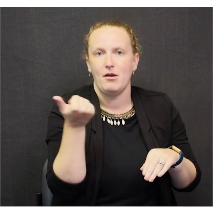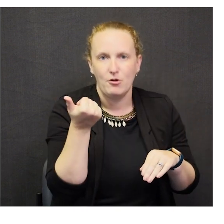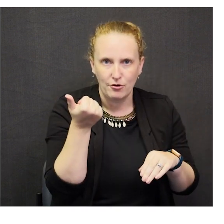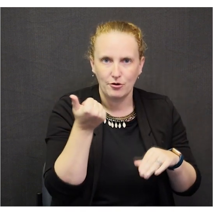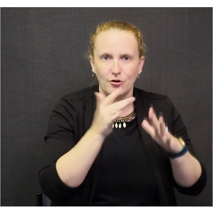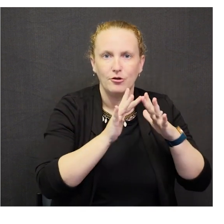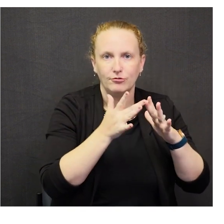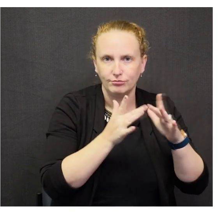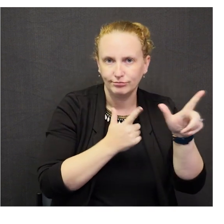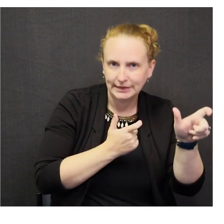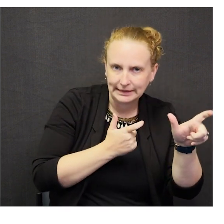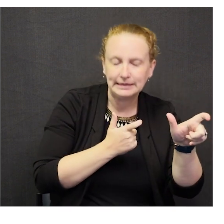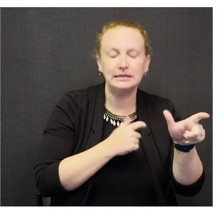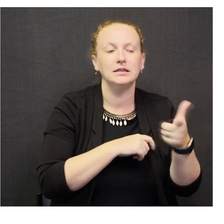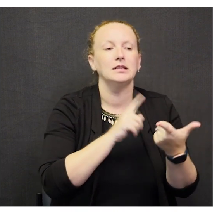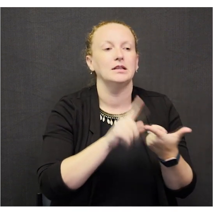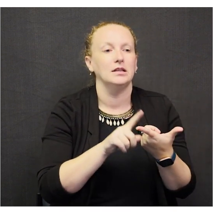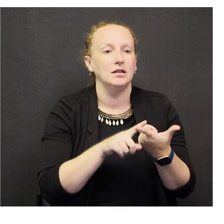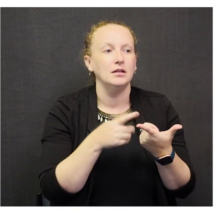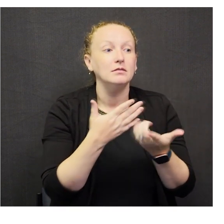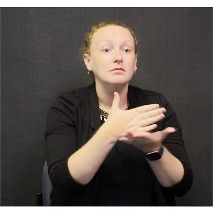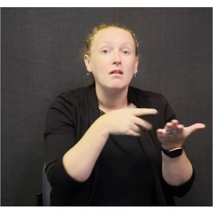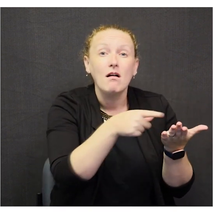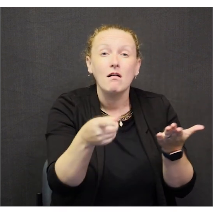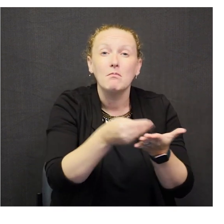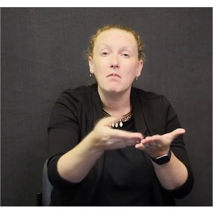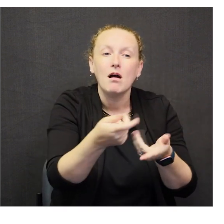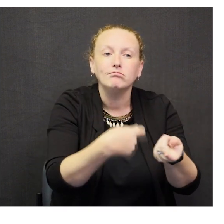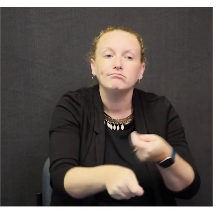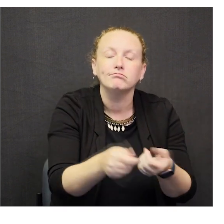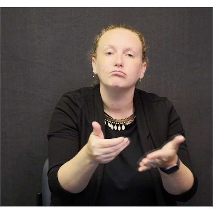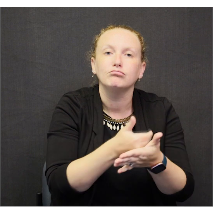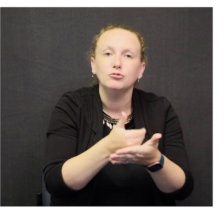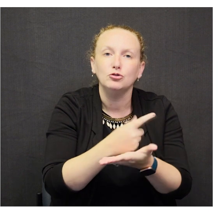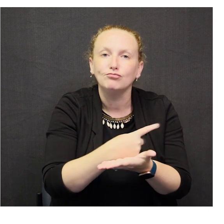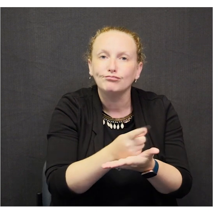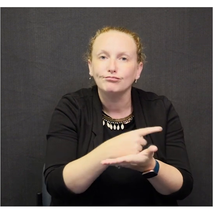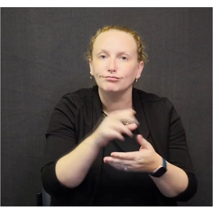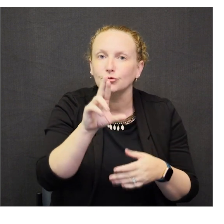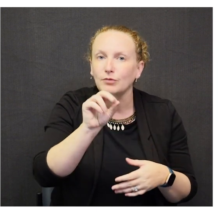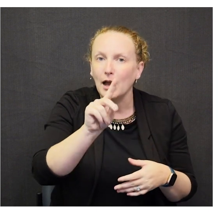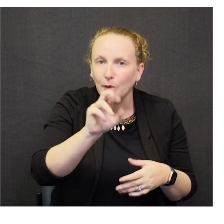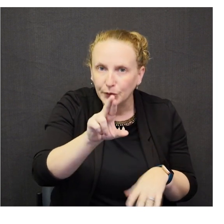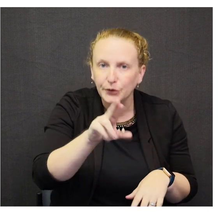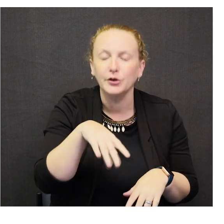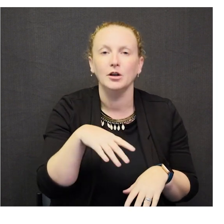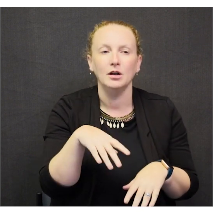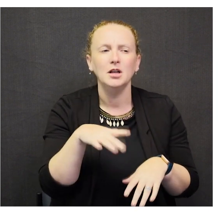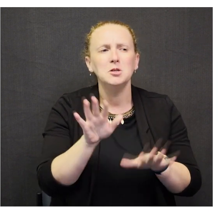took about a week and a half to get everyone really settled and to make sure that everyone's